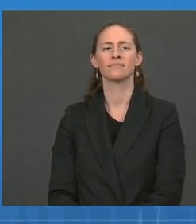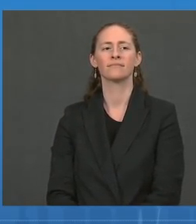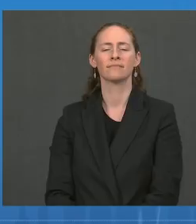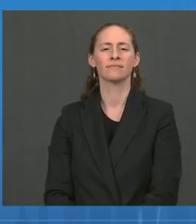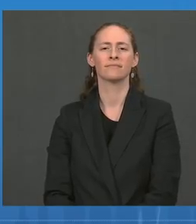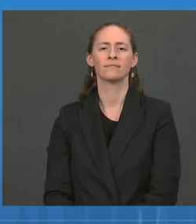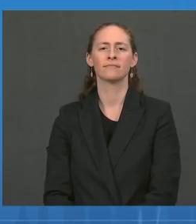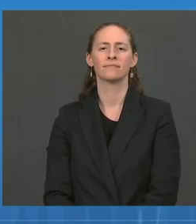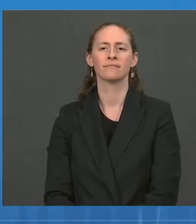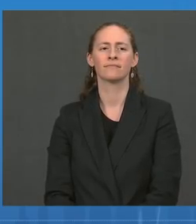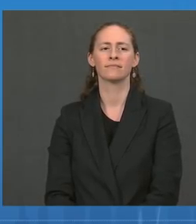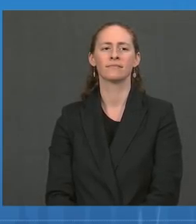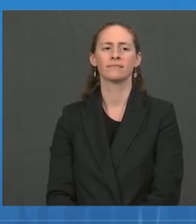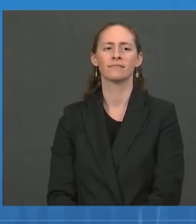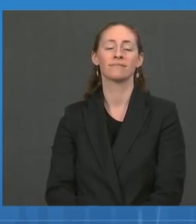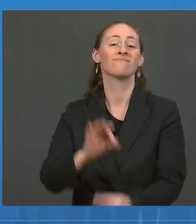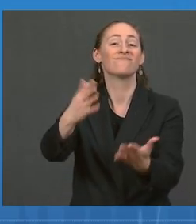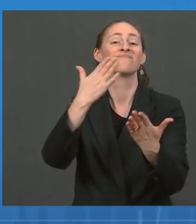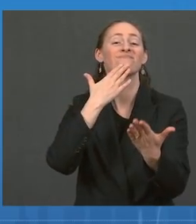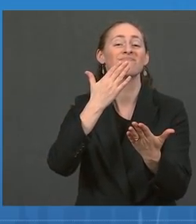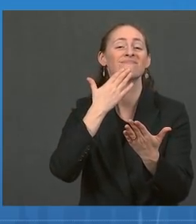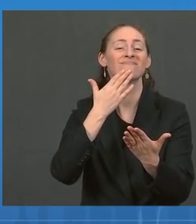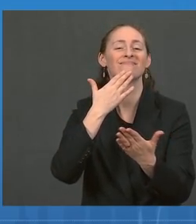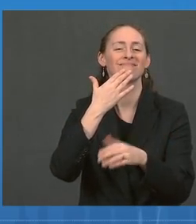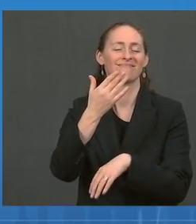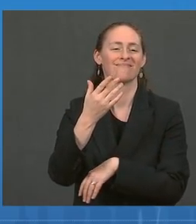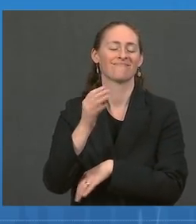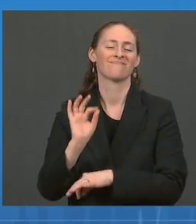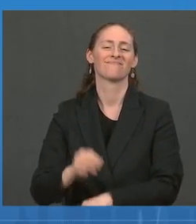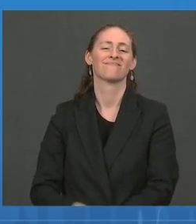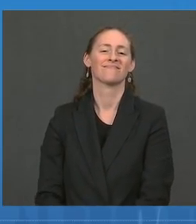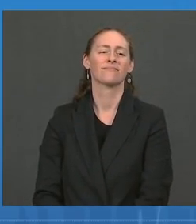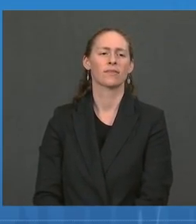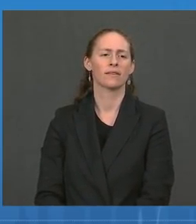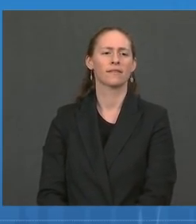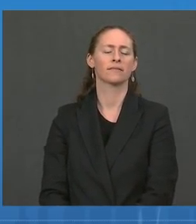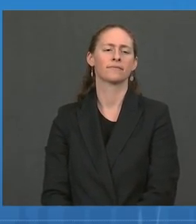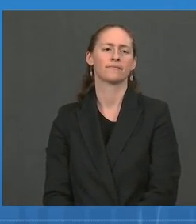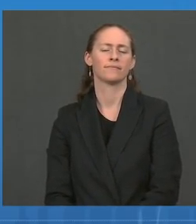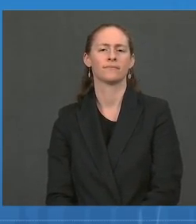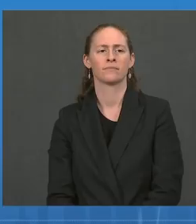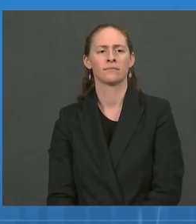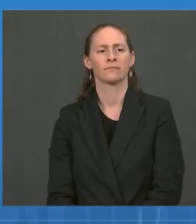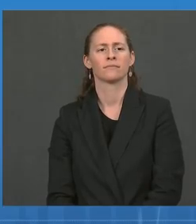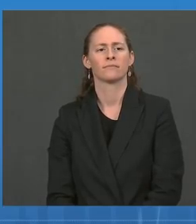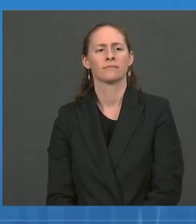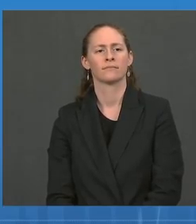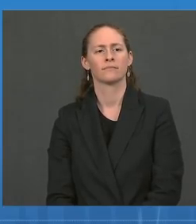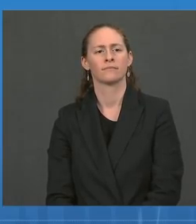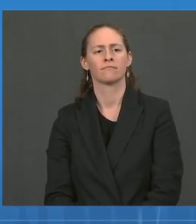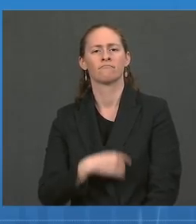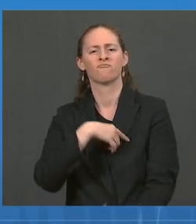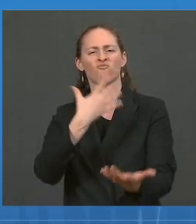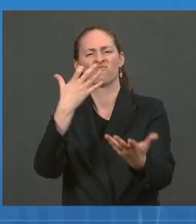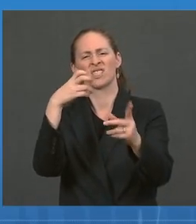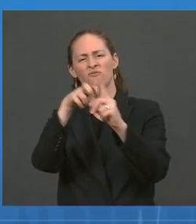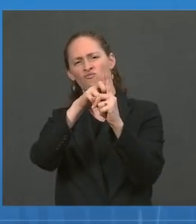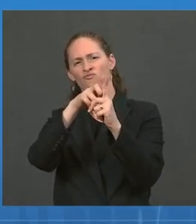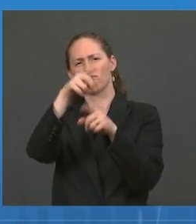The Press: Excellent. Thank you so much. I had a question -- and this is for Dr. Fauci -- because prior to vaccines being available,